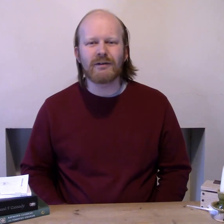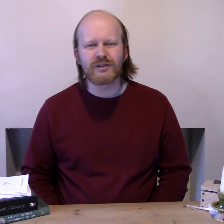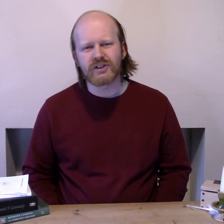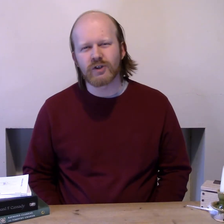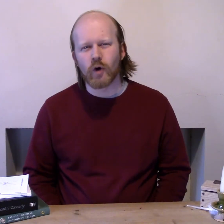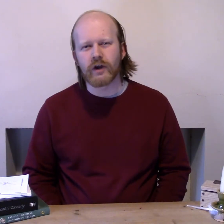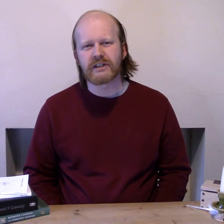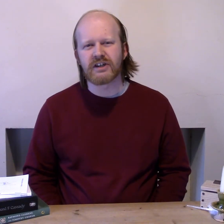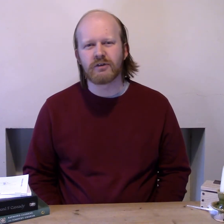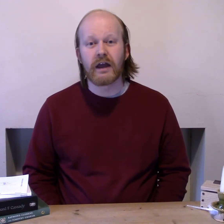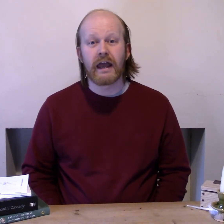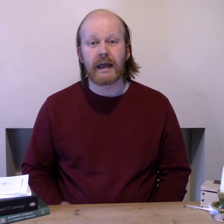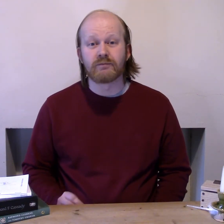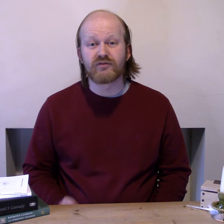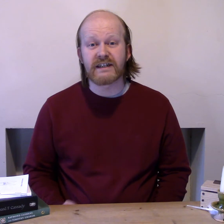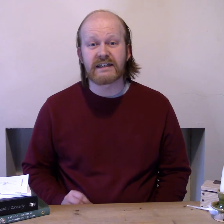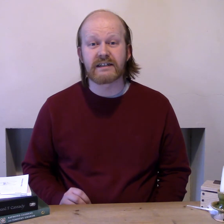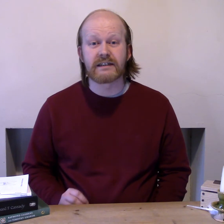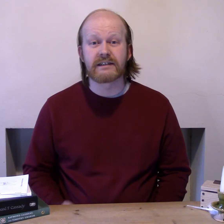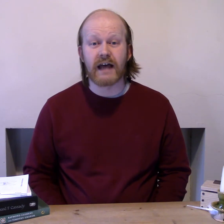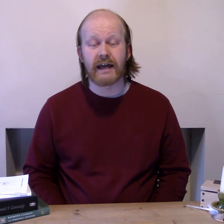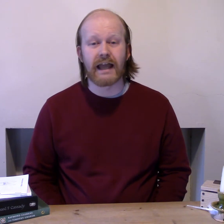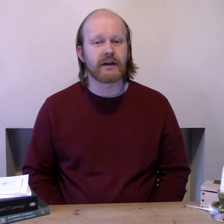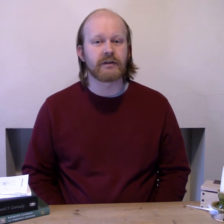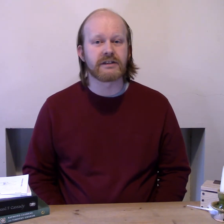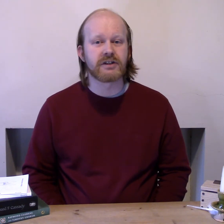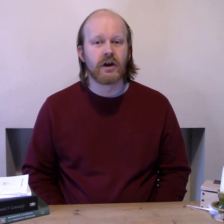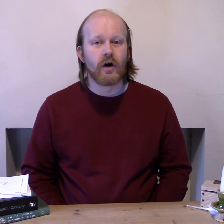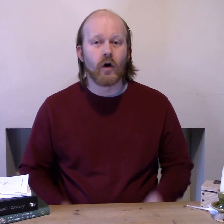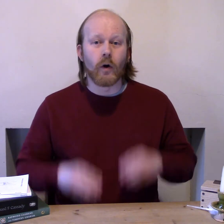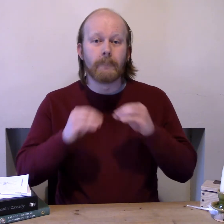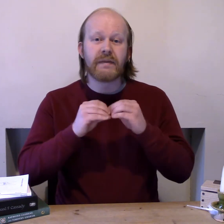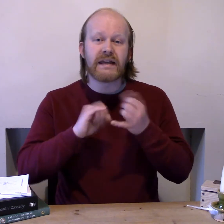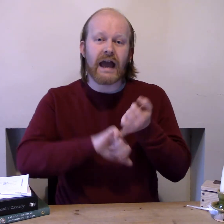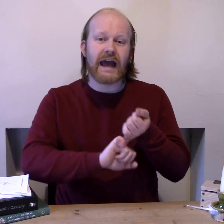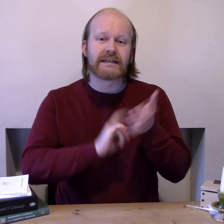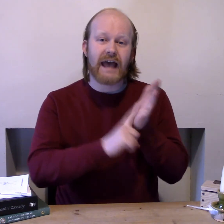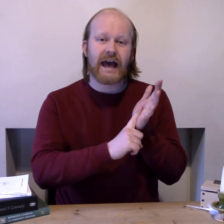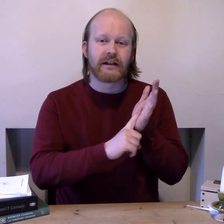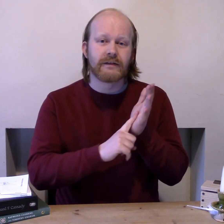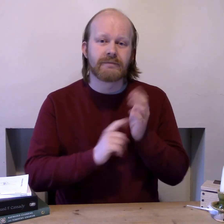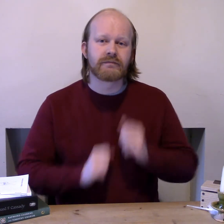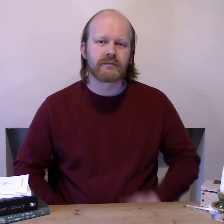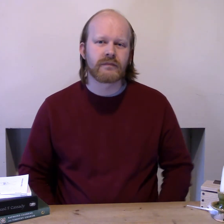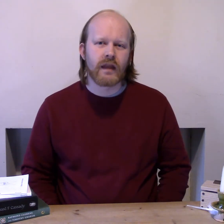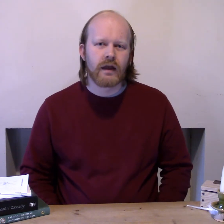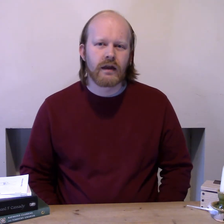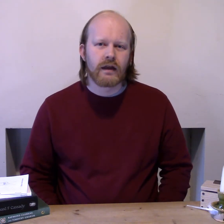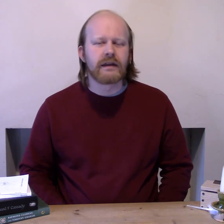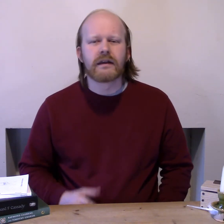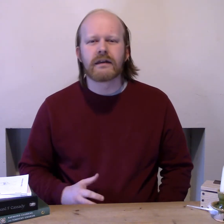I was just talking to you in British Sign Language, or BSL.